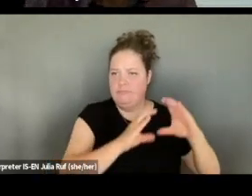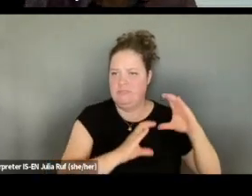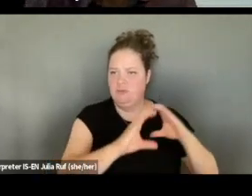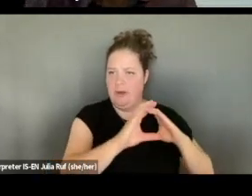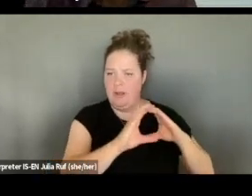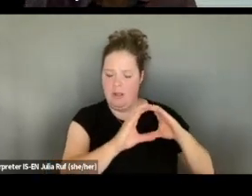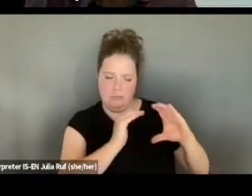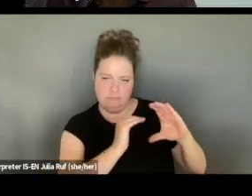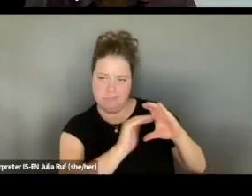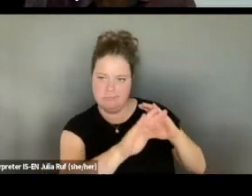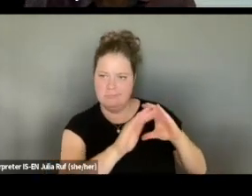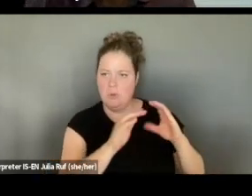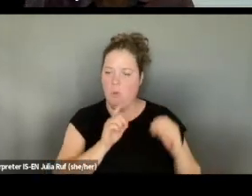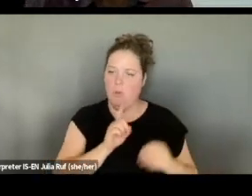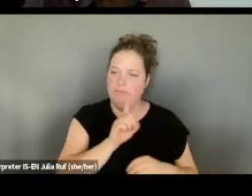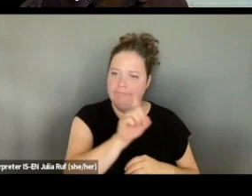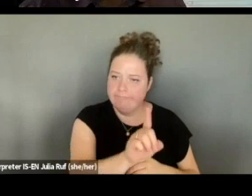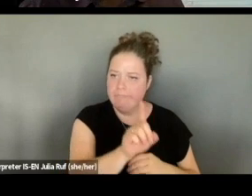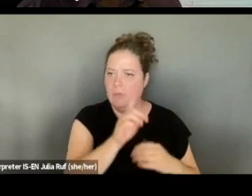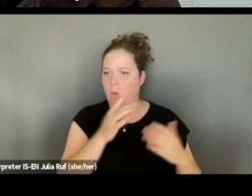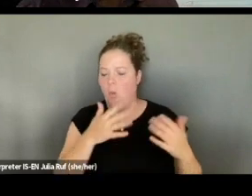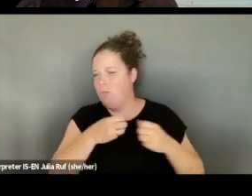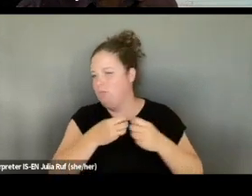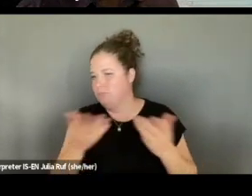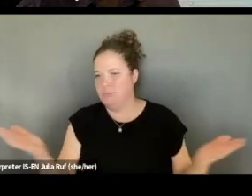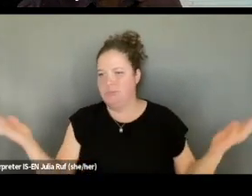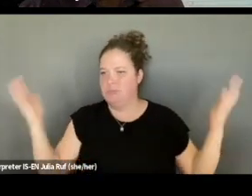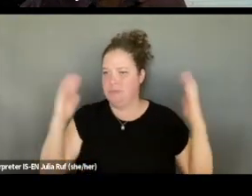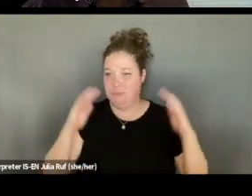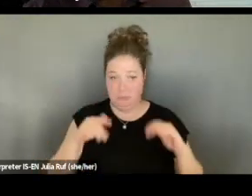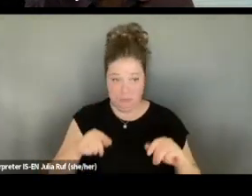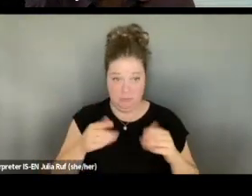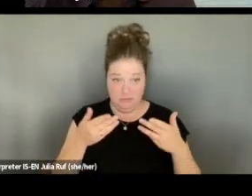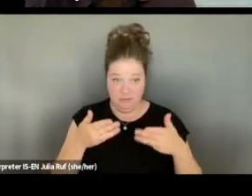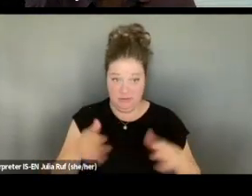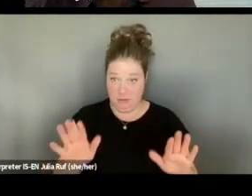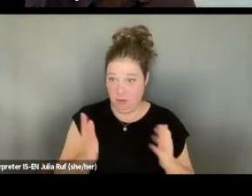just if you had an opportunity to talk directly to a web administrator.